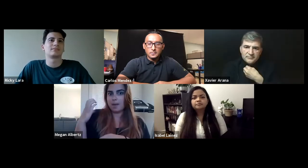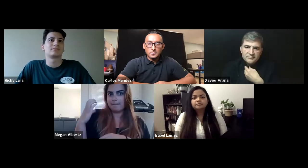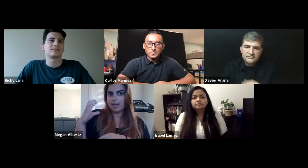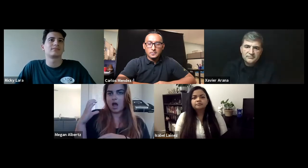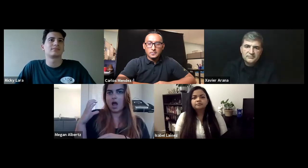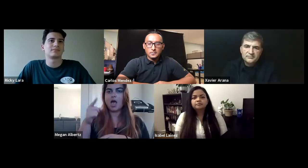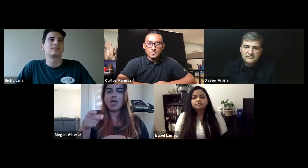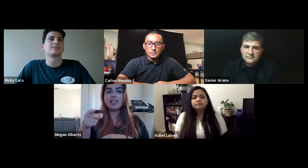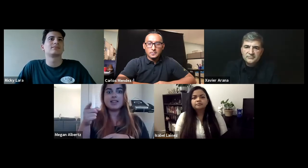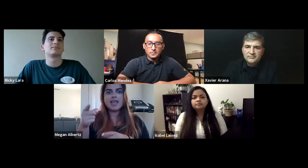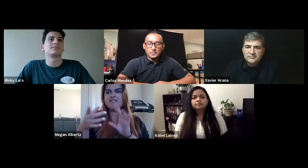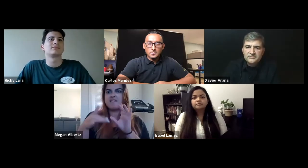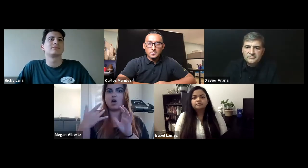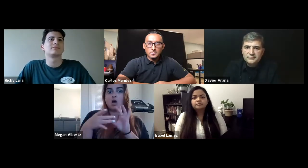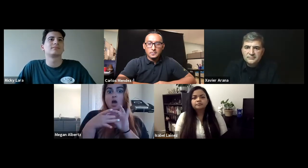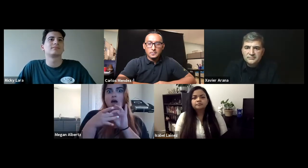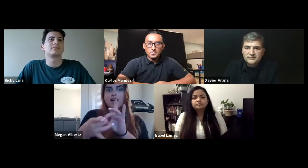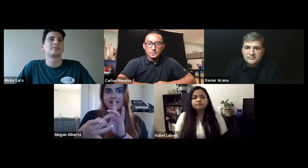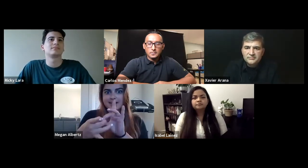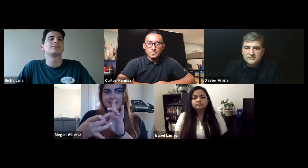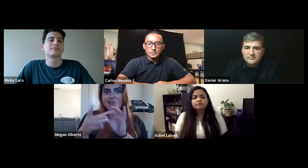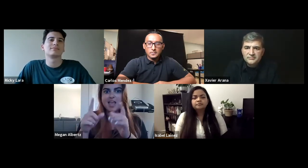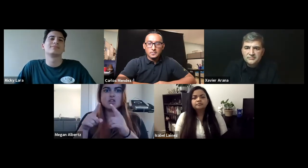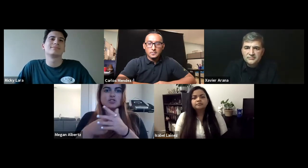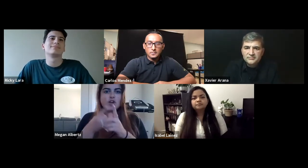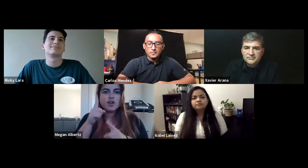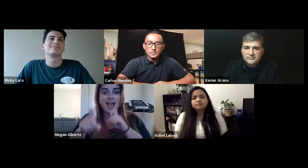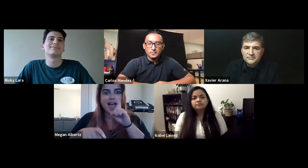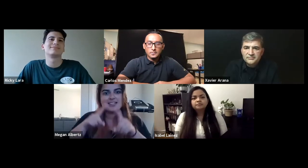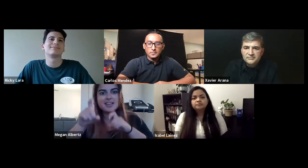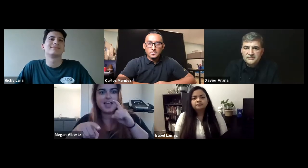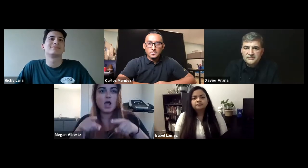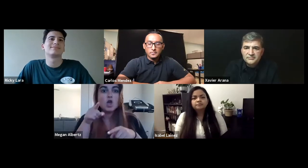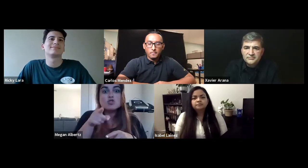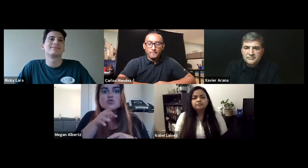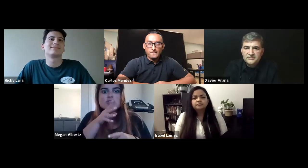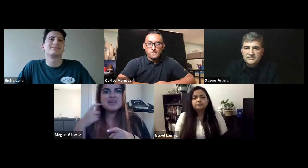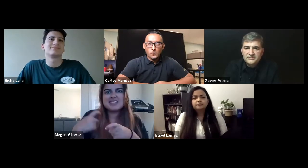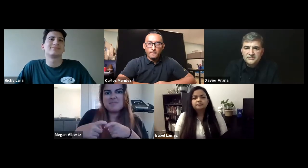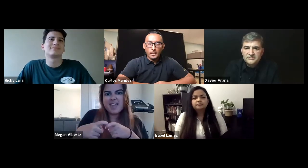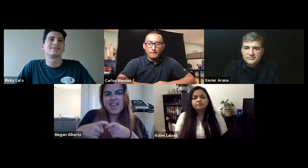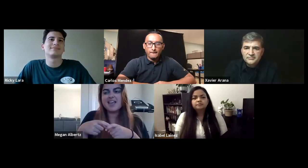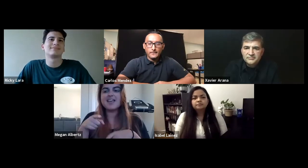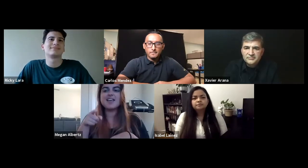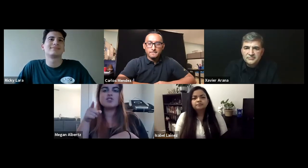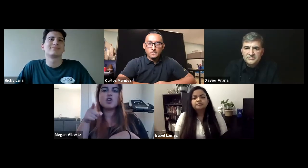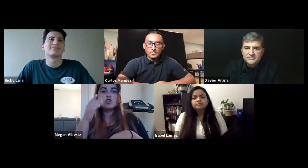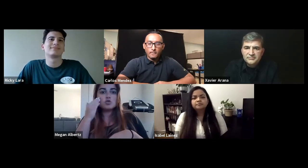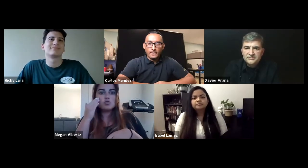When I was telling my students that my father, my biological father, was from Colombia, they started asking me all these questions,